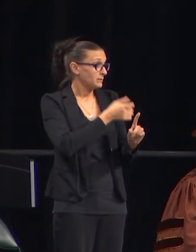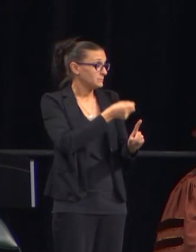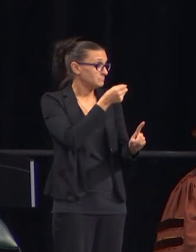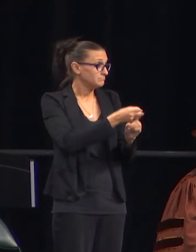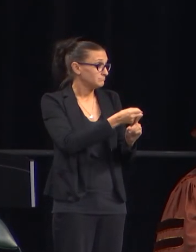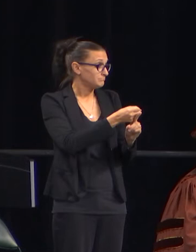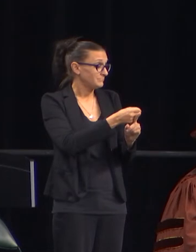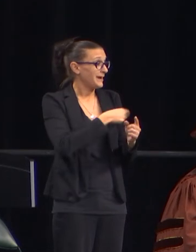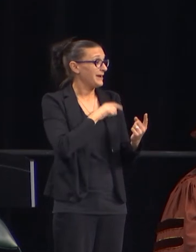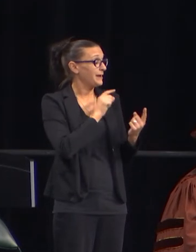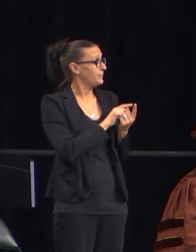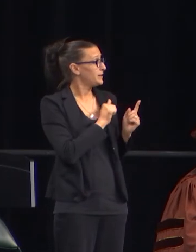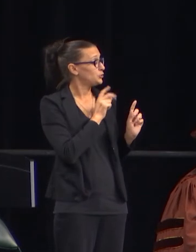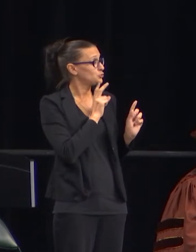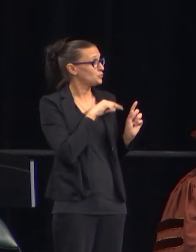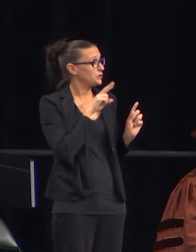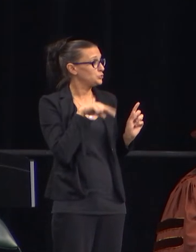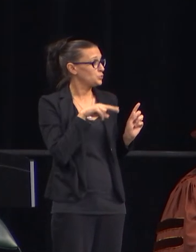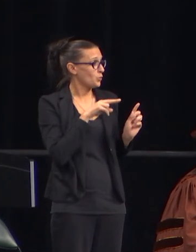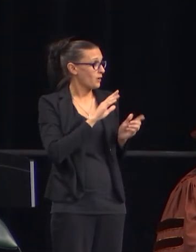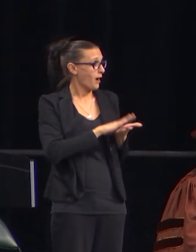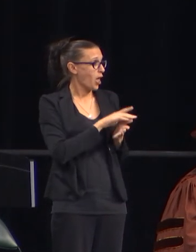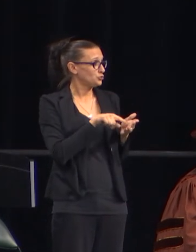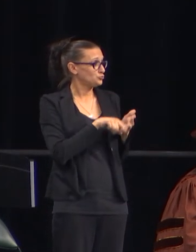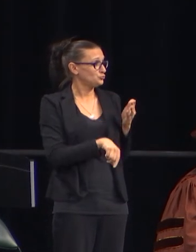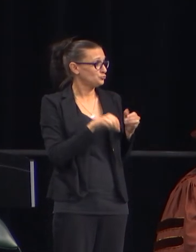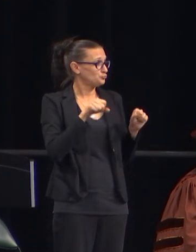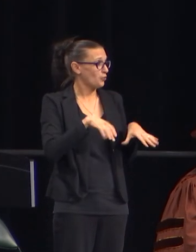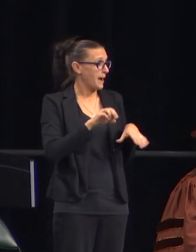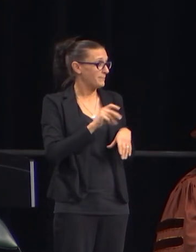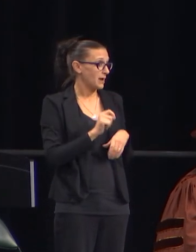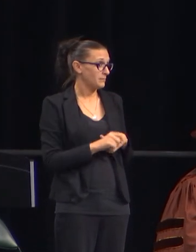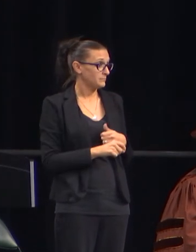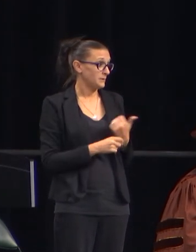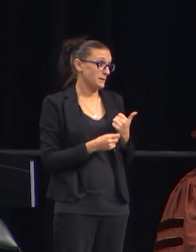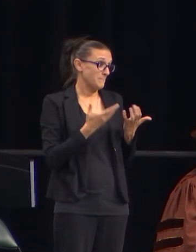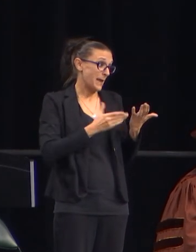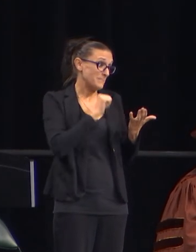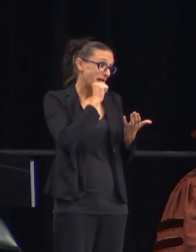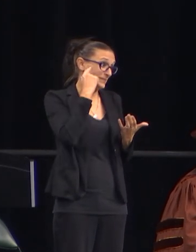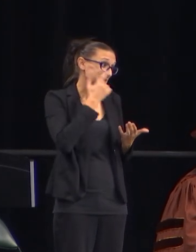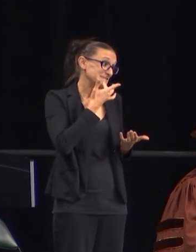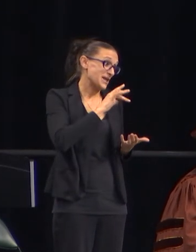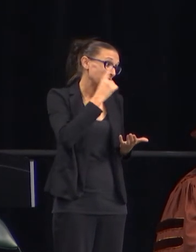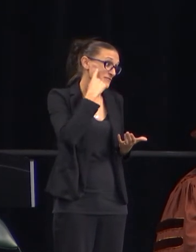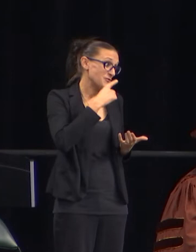I met a 22 year old college dropout. You might not think it's lucky to meet a dropout.